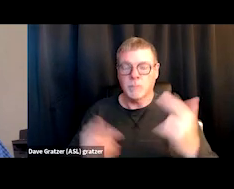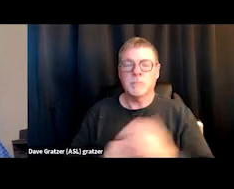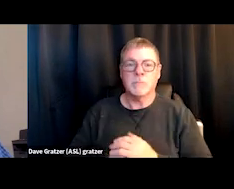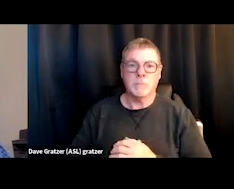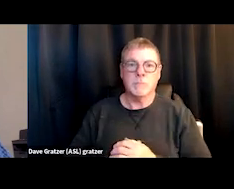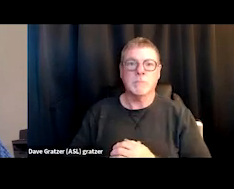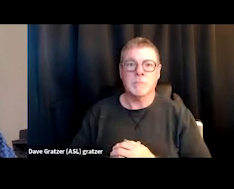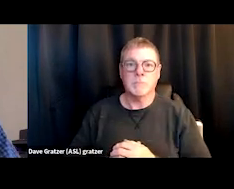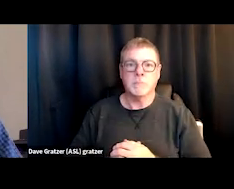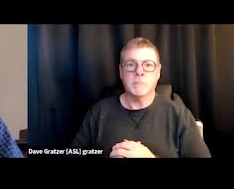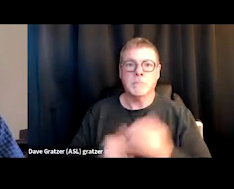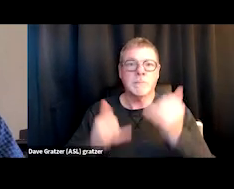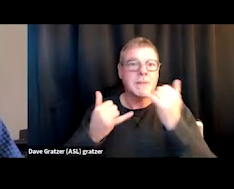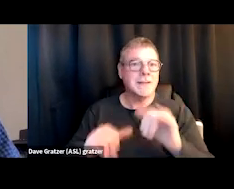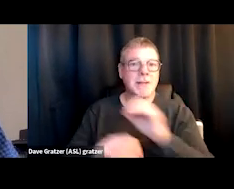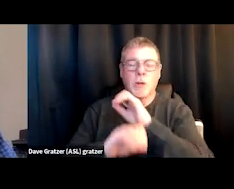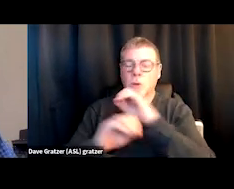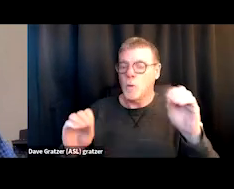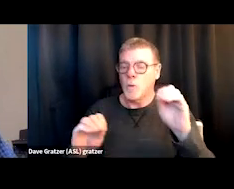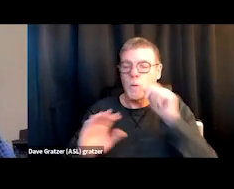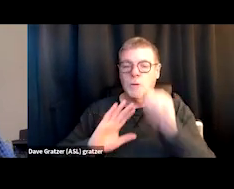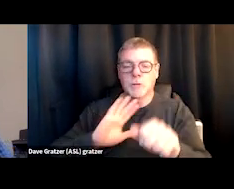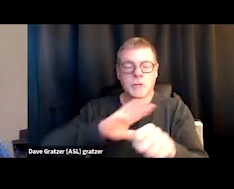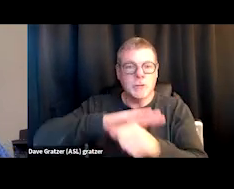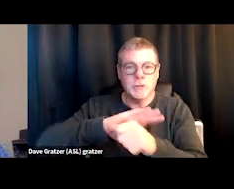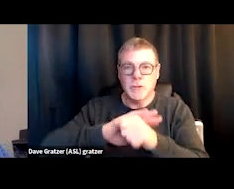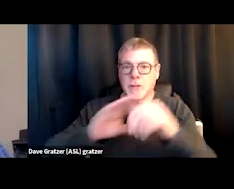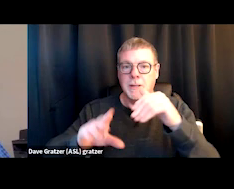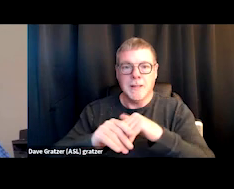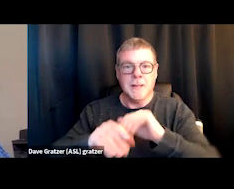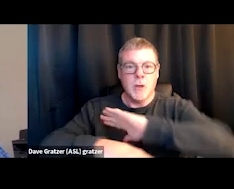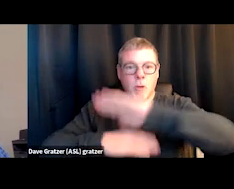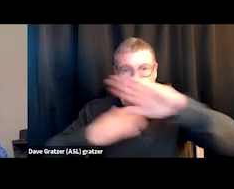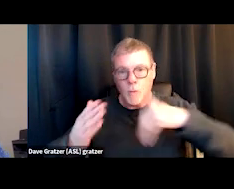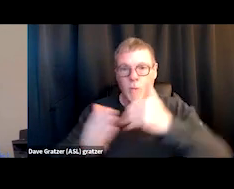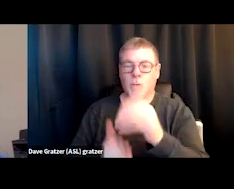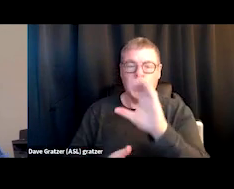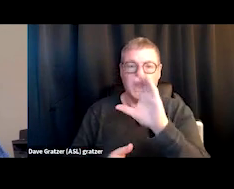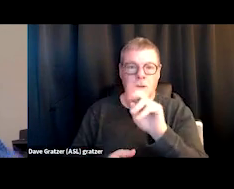there's still no shelter in the entire county, and at this point in my career,